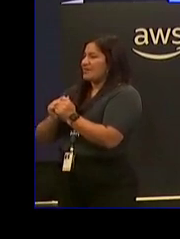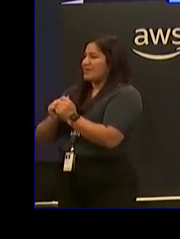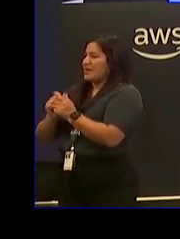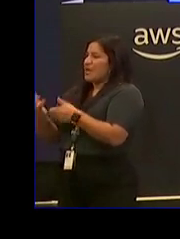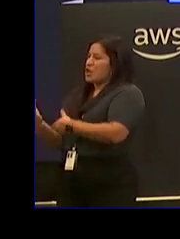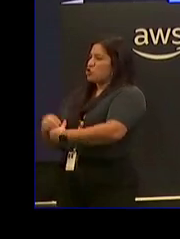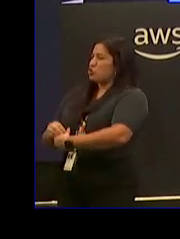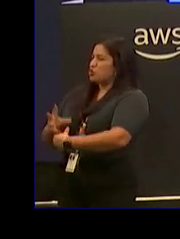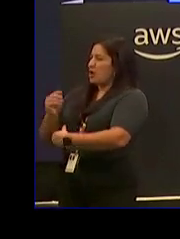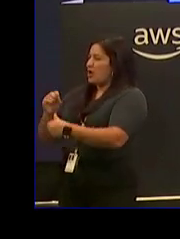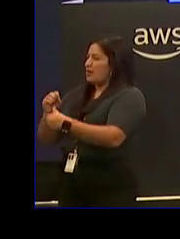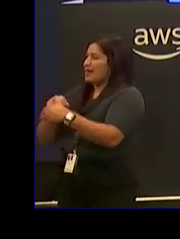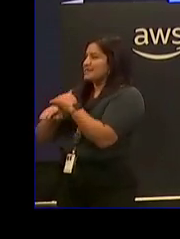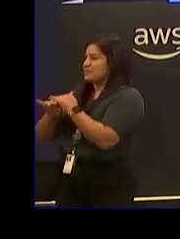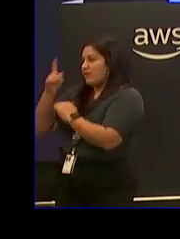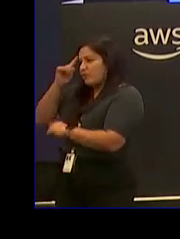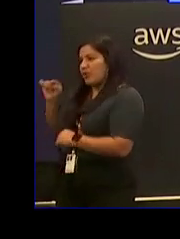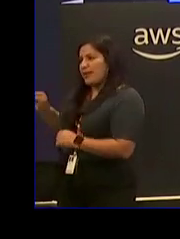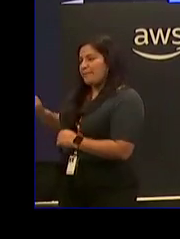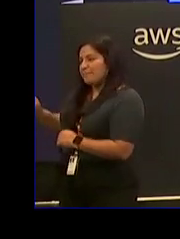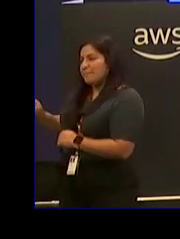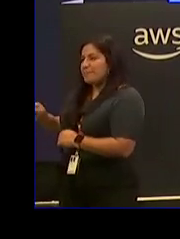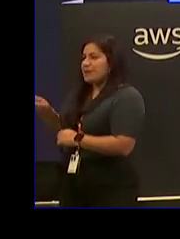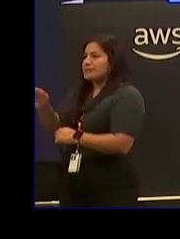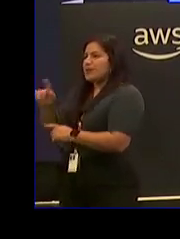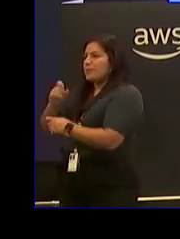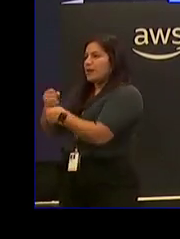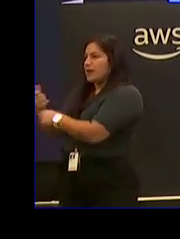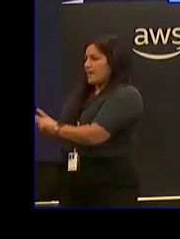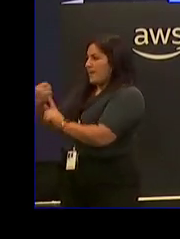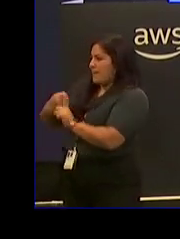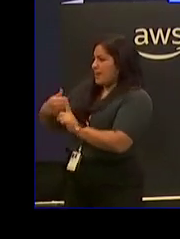side of the things. That has made a big impact on me